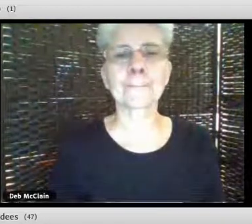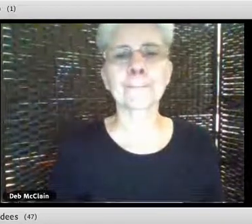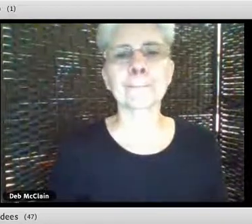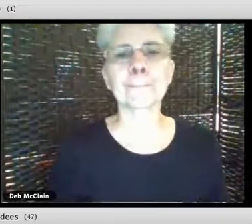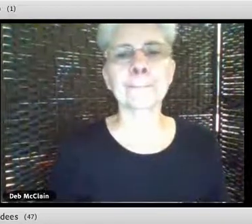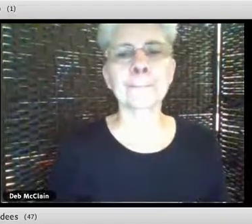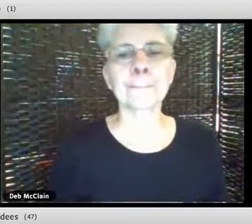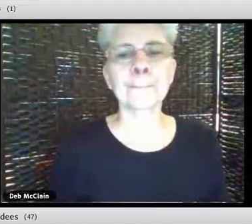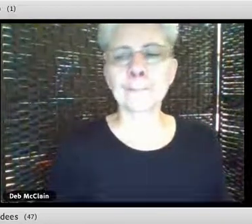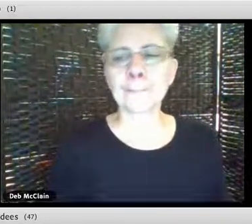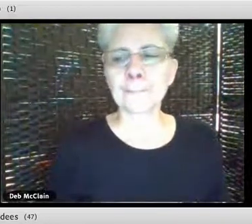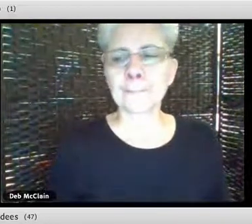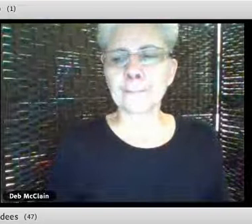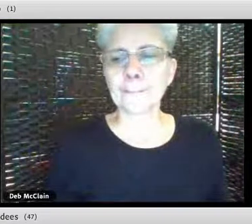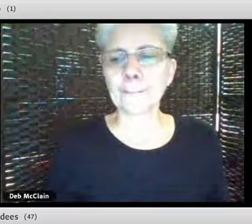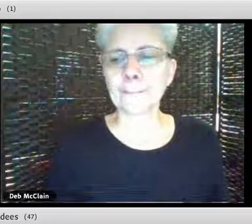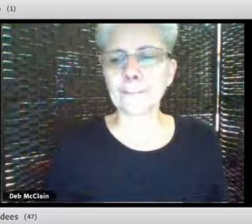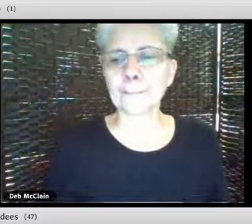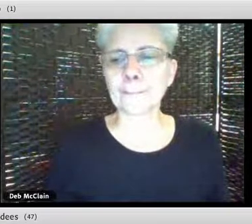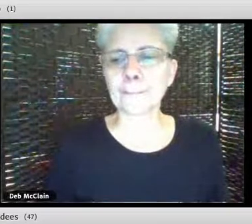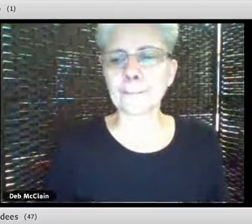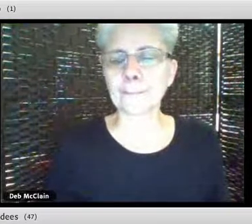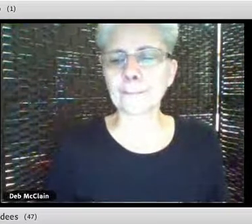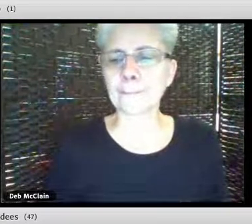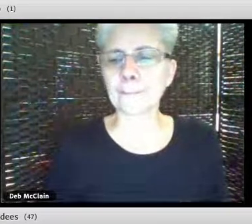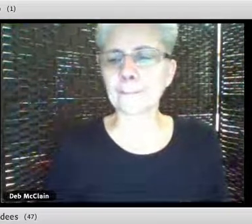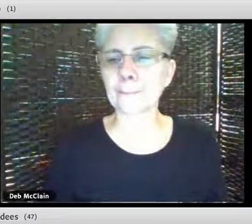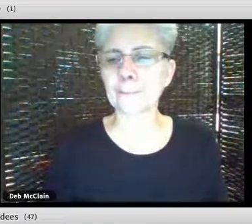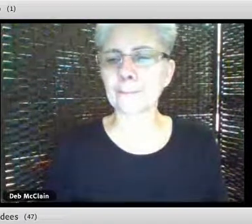I'll show you what I clicked on. Just a second.